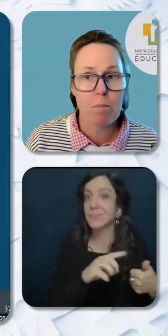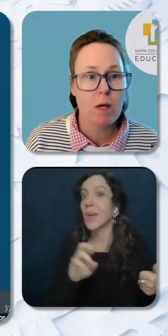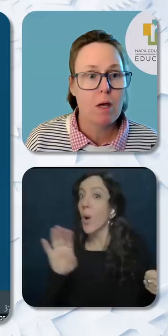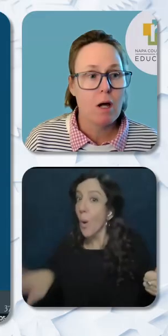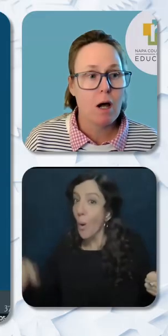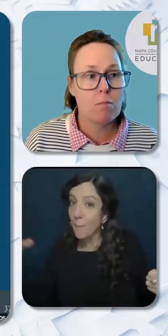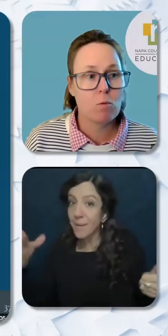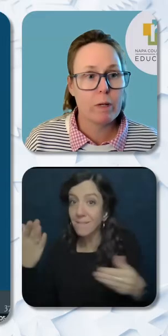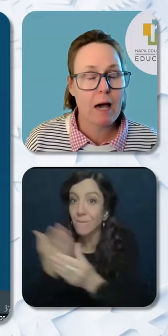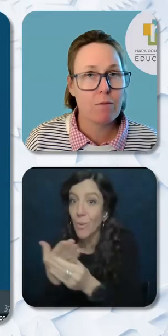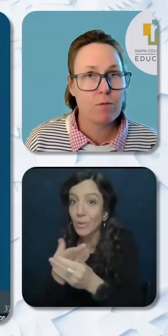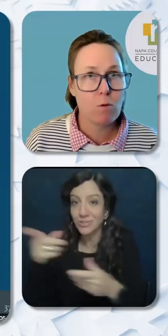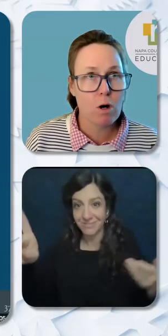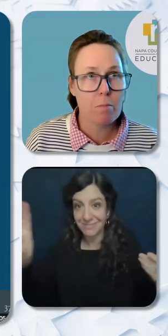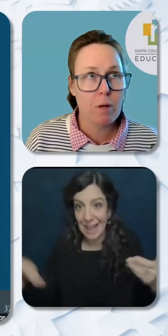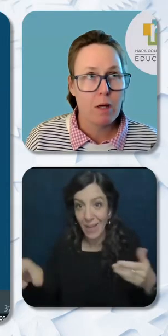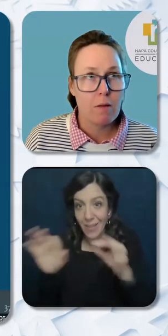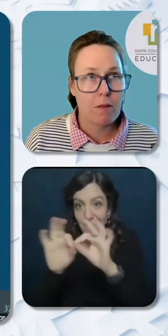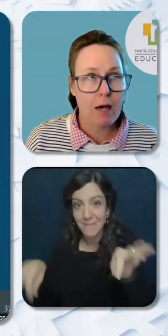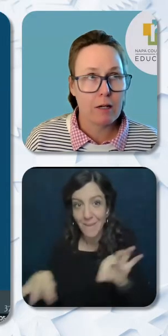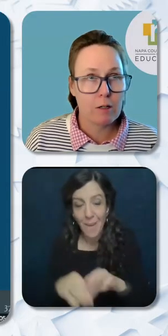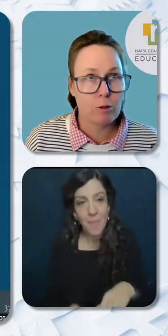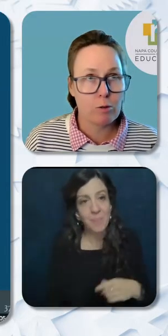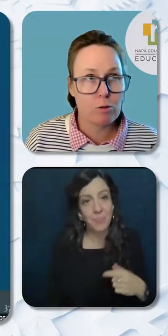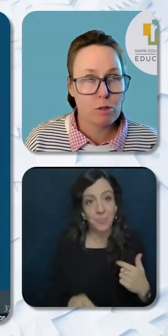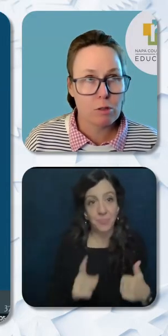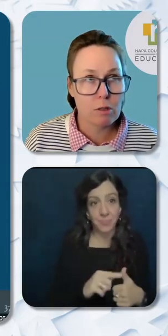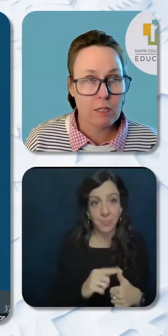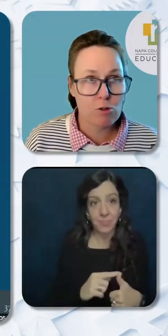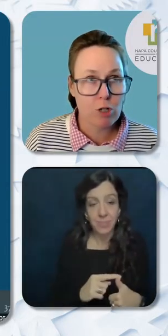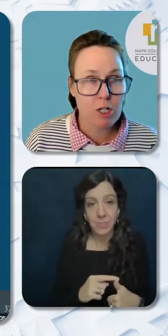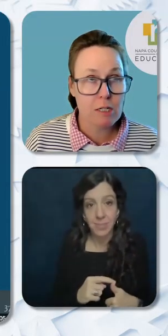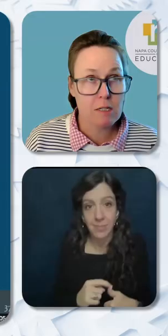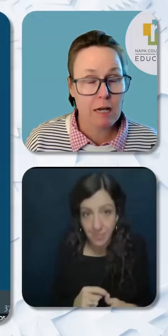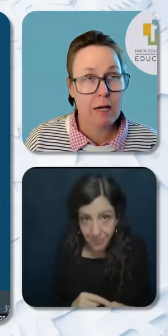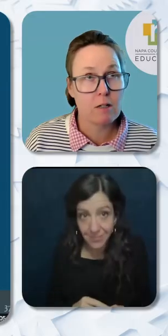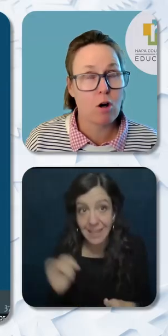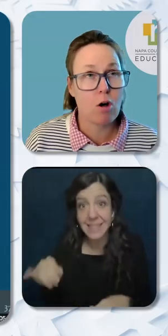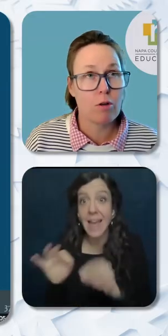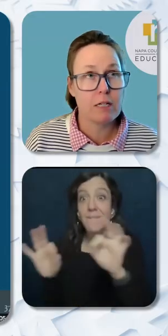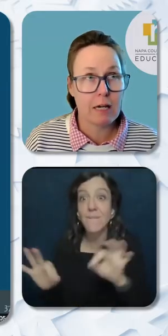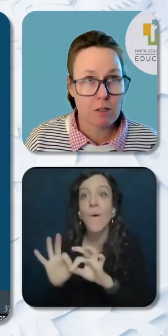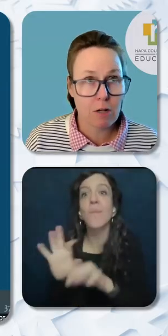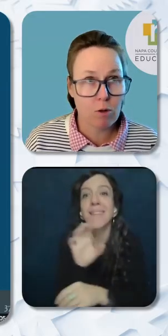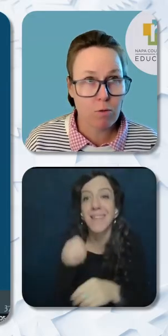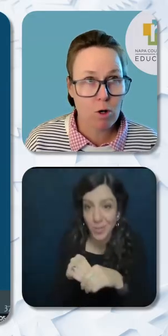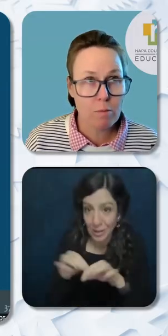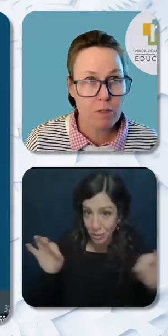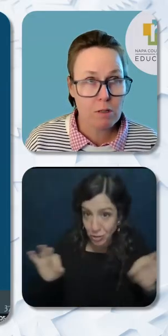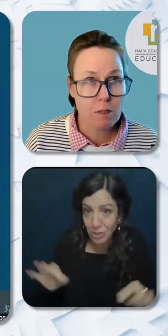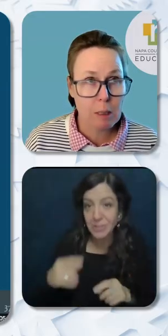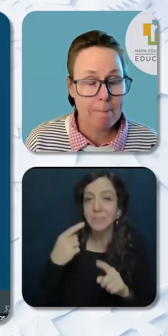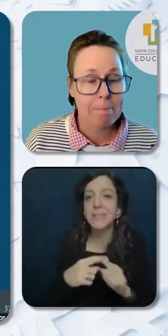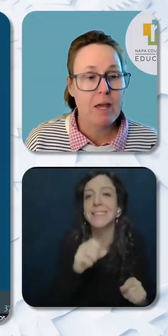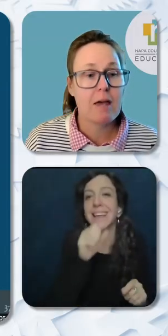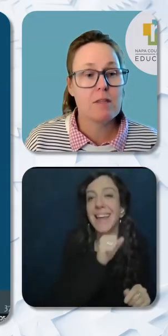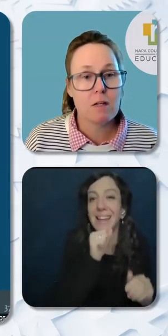form. We have a form that includes the instructions and all the age-level forms.